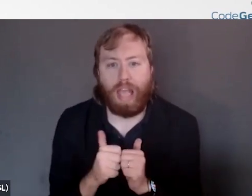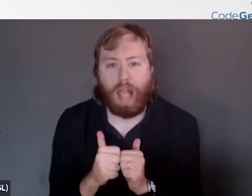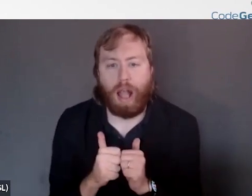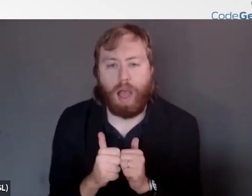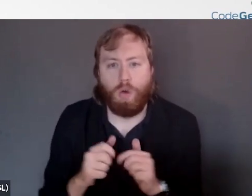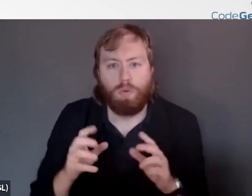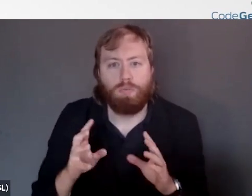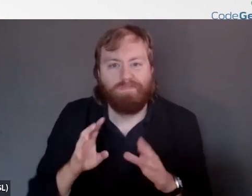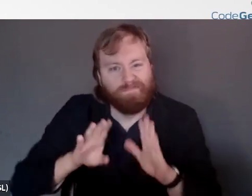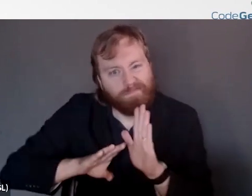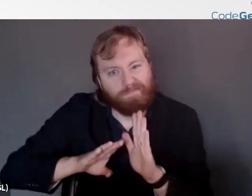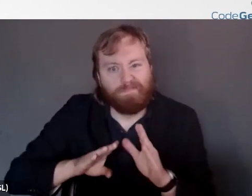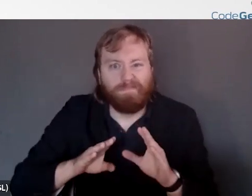and to make them accessible.